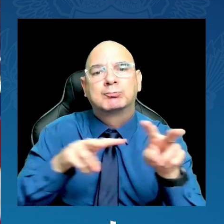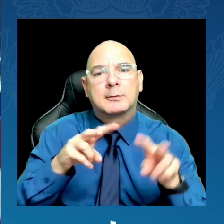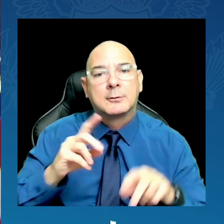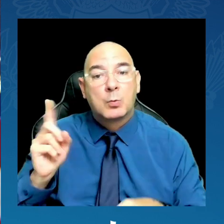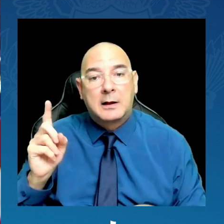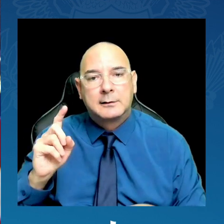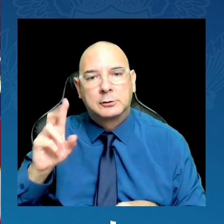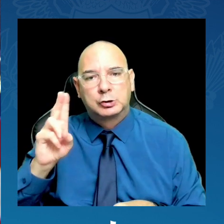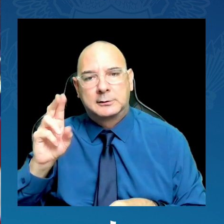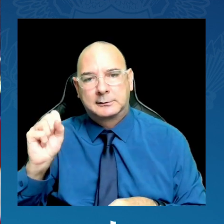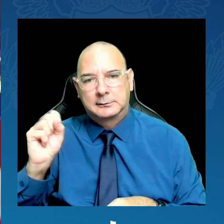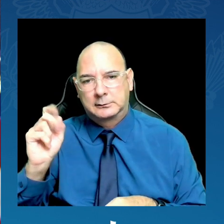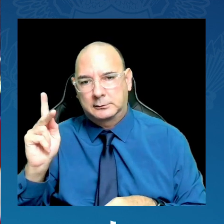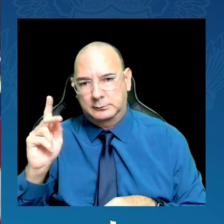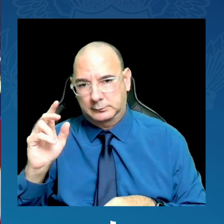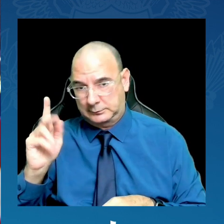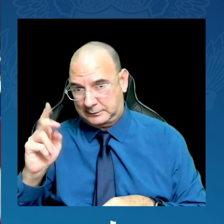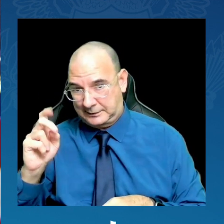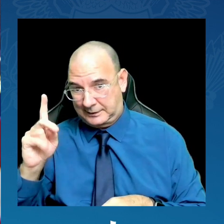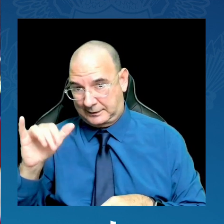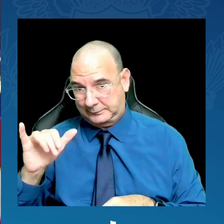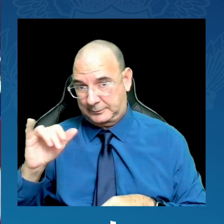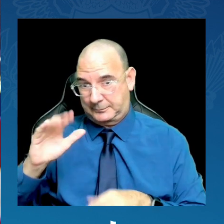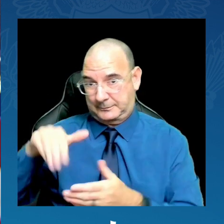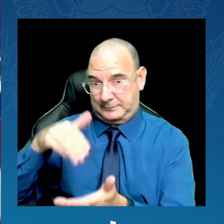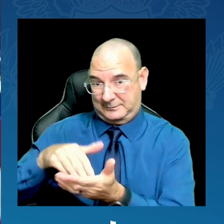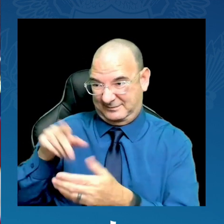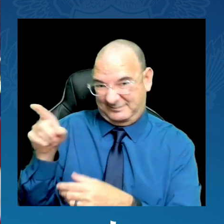who are building the future of the American space program.